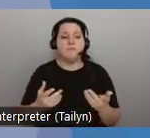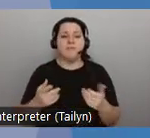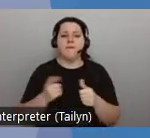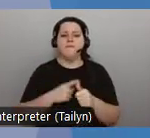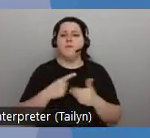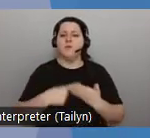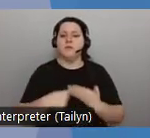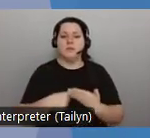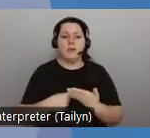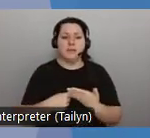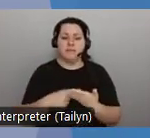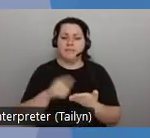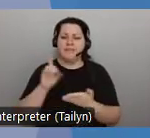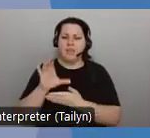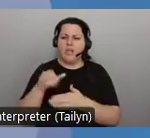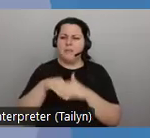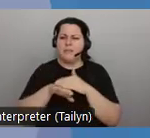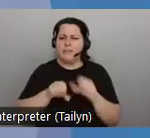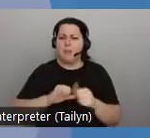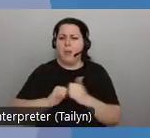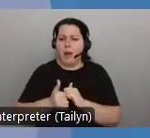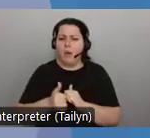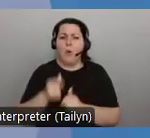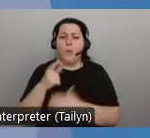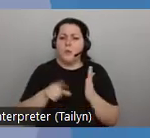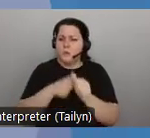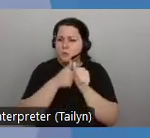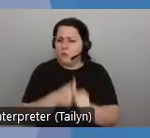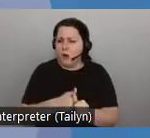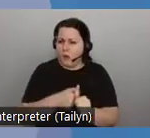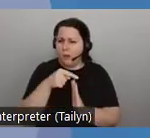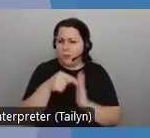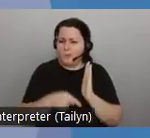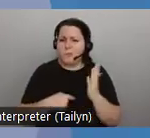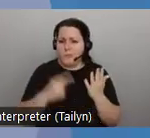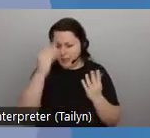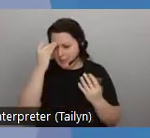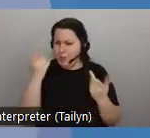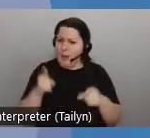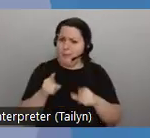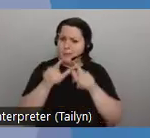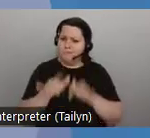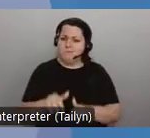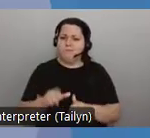minutes to do so. So to start today I would like to first discuss what makes